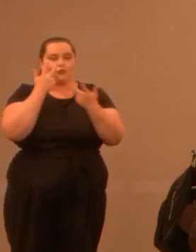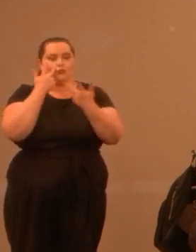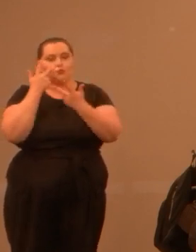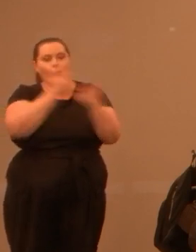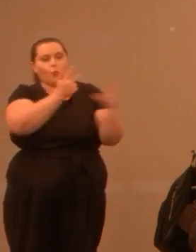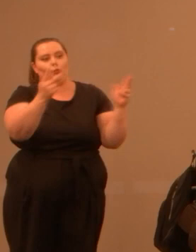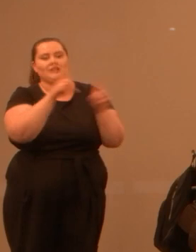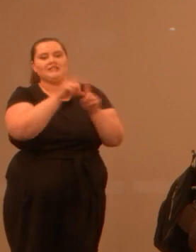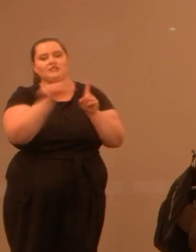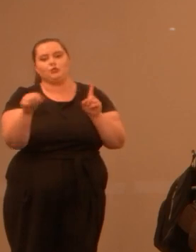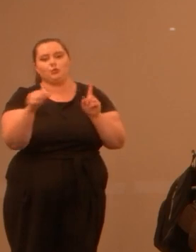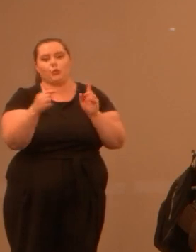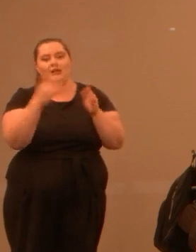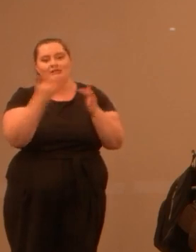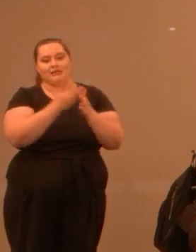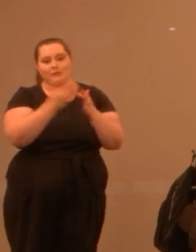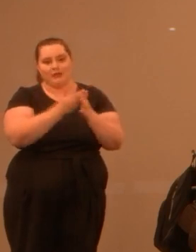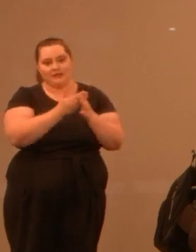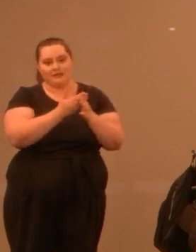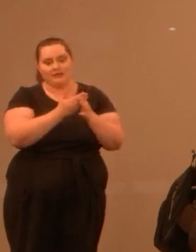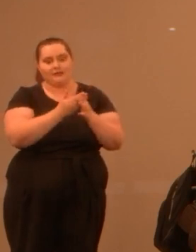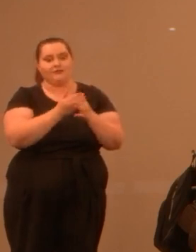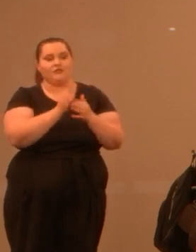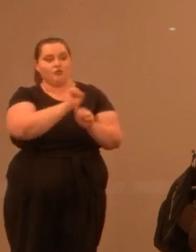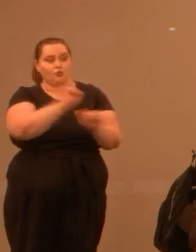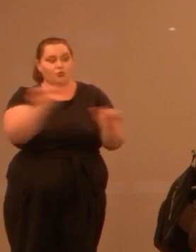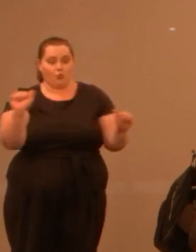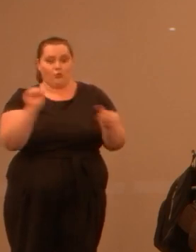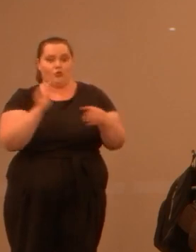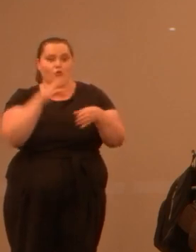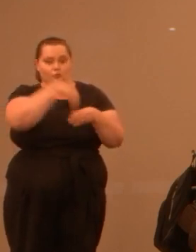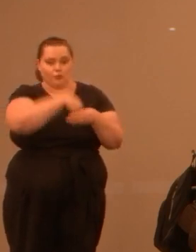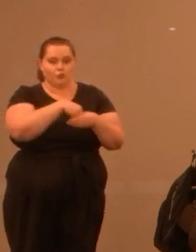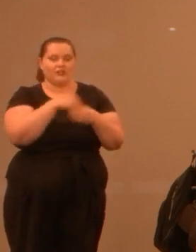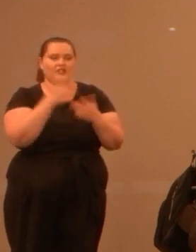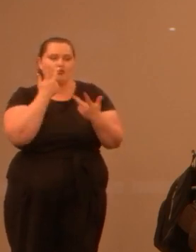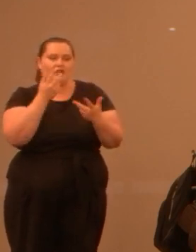Your contributions are proving that accessibility can be achieved without